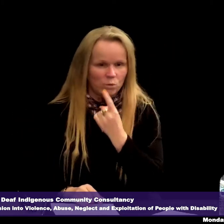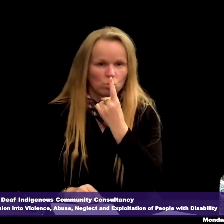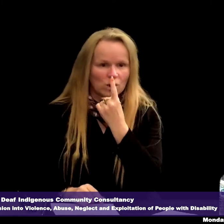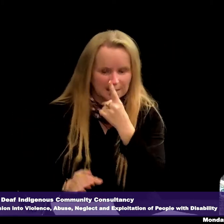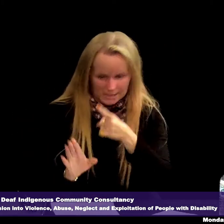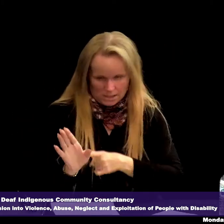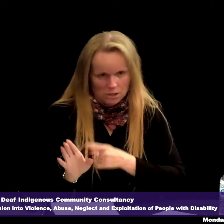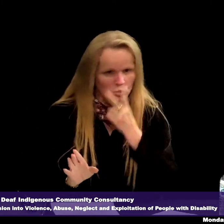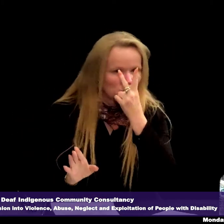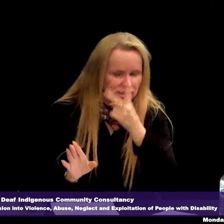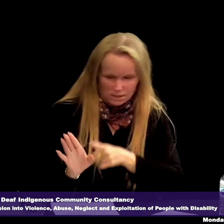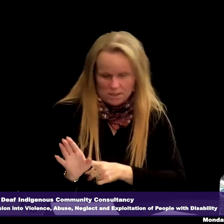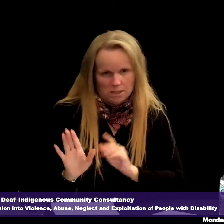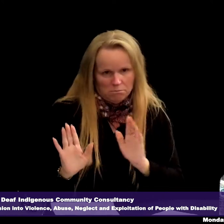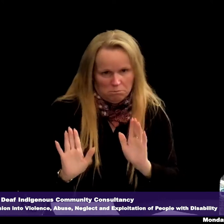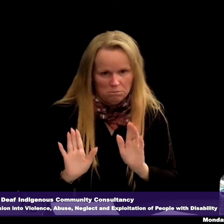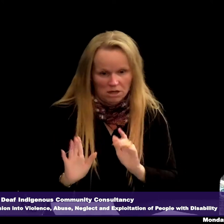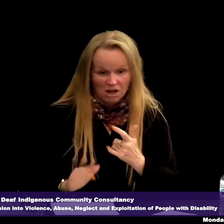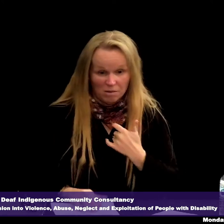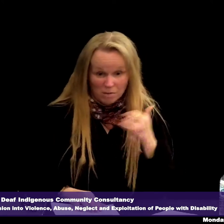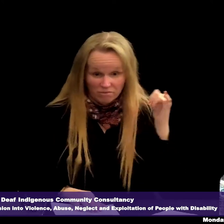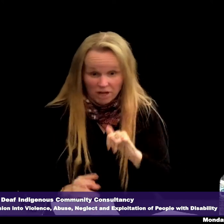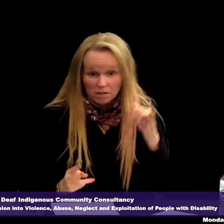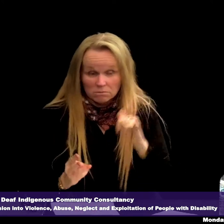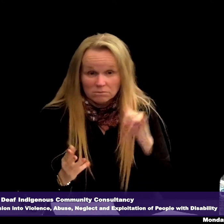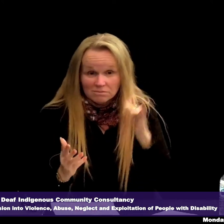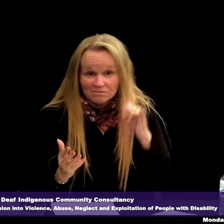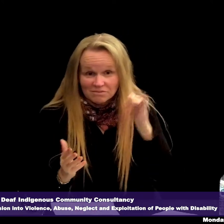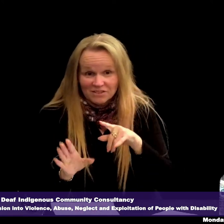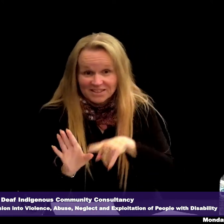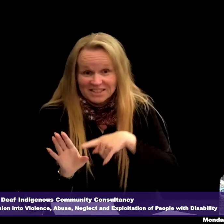and out constantly might do so once a year or once every two years.